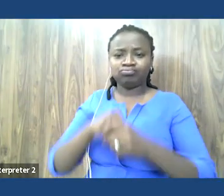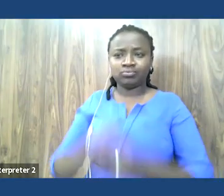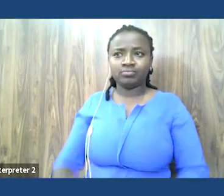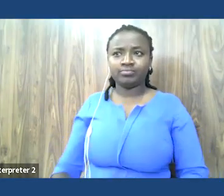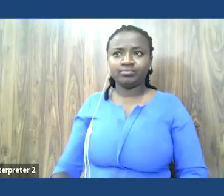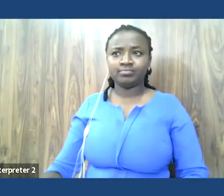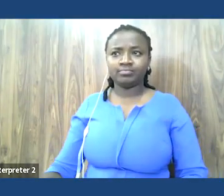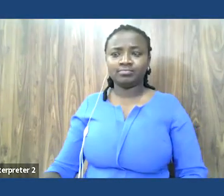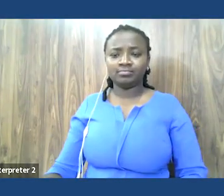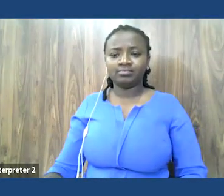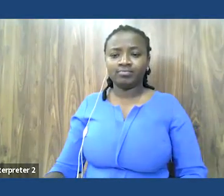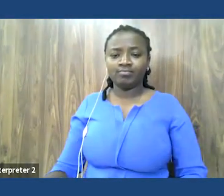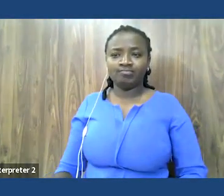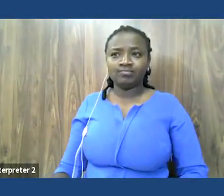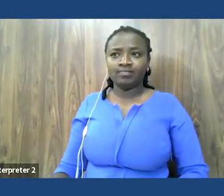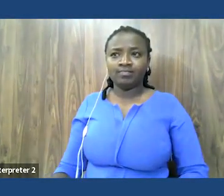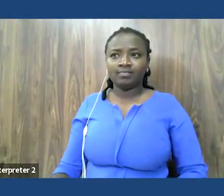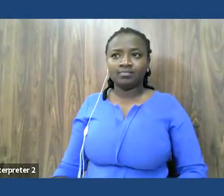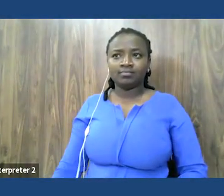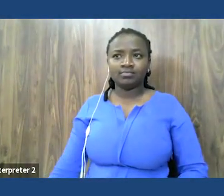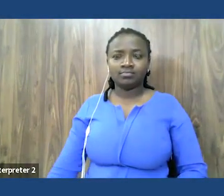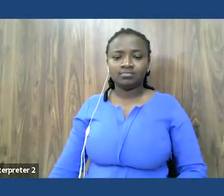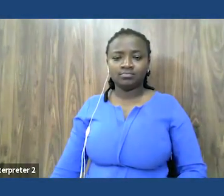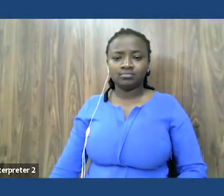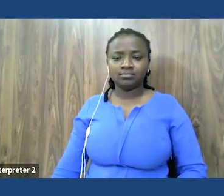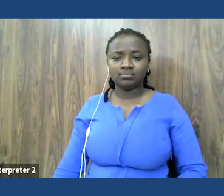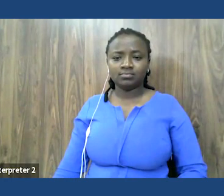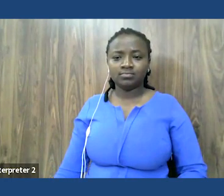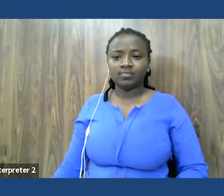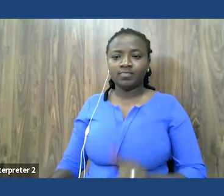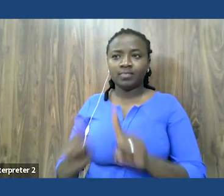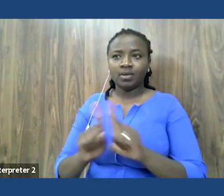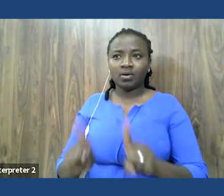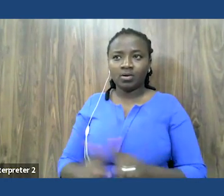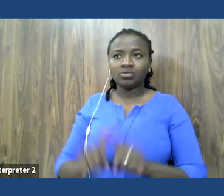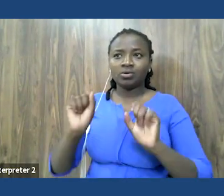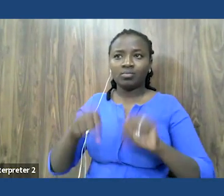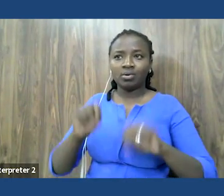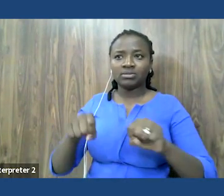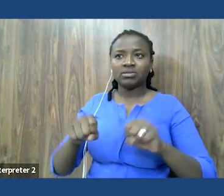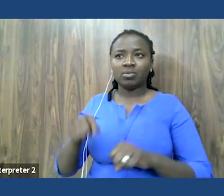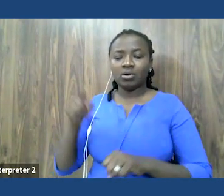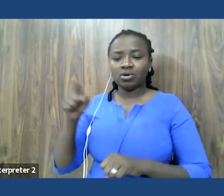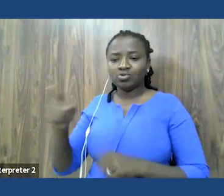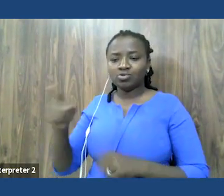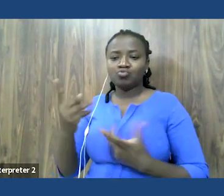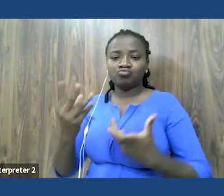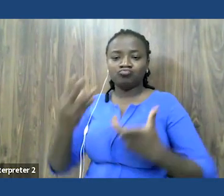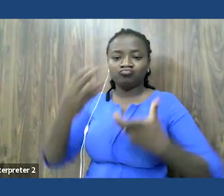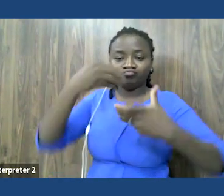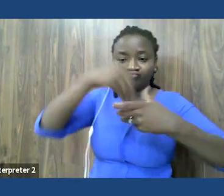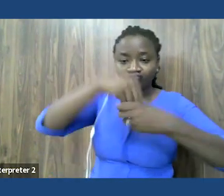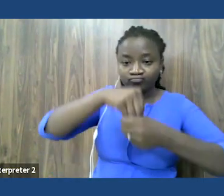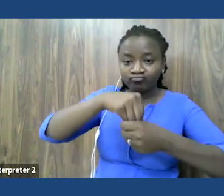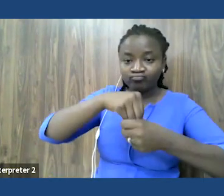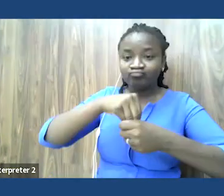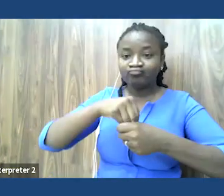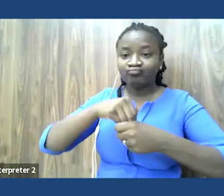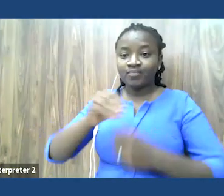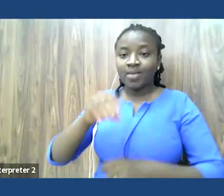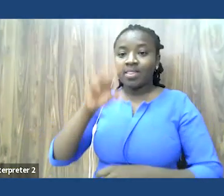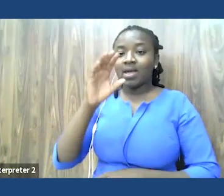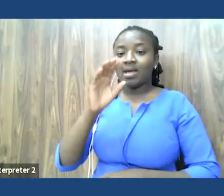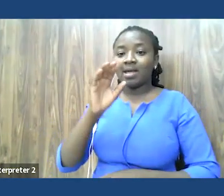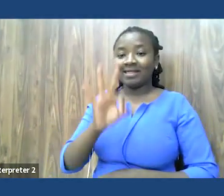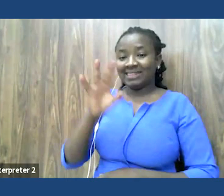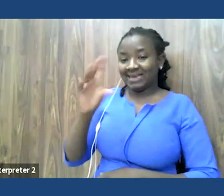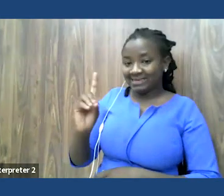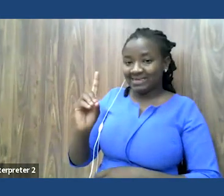after you passed away, you can be brought online in a 3D format and continue educating